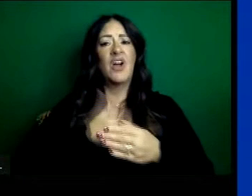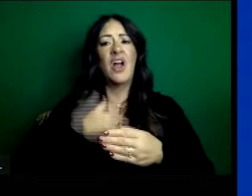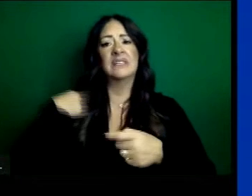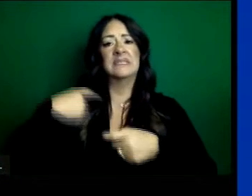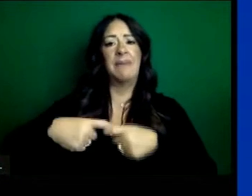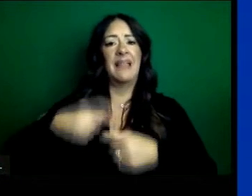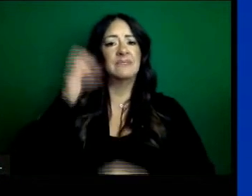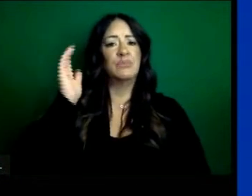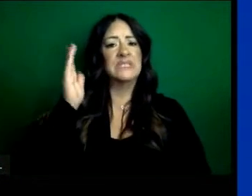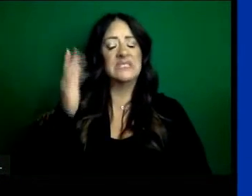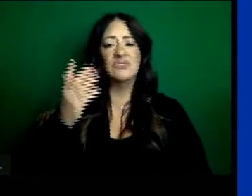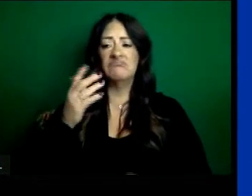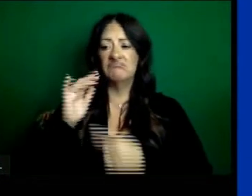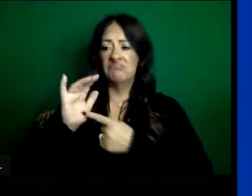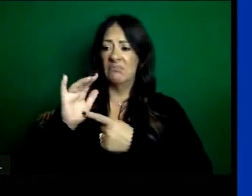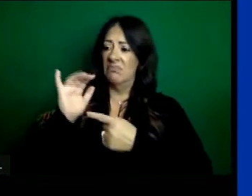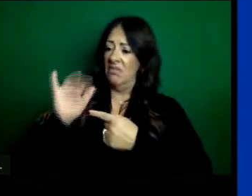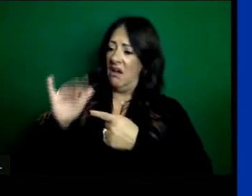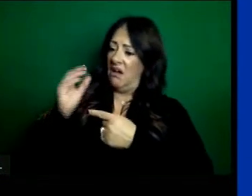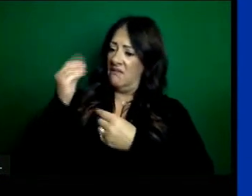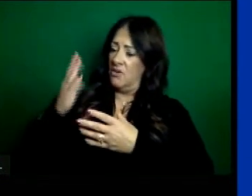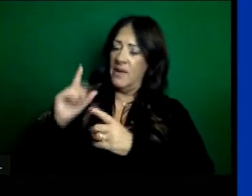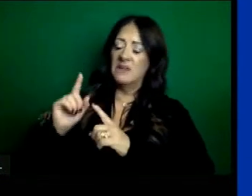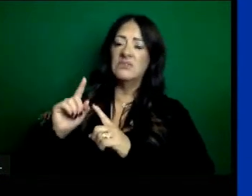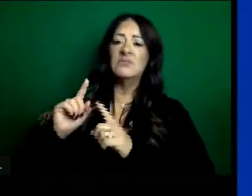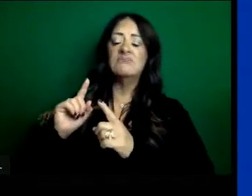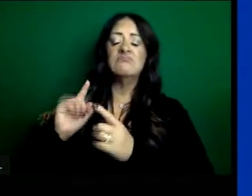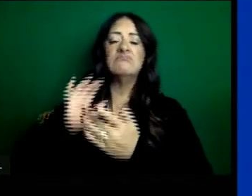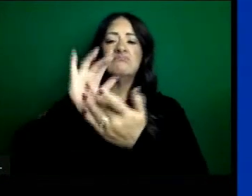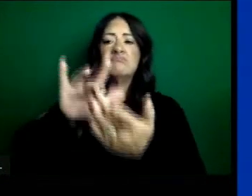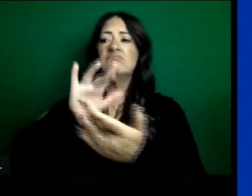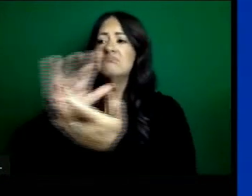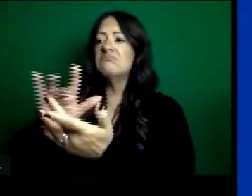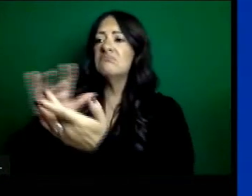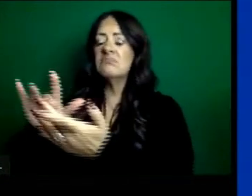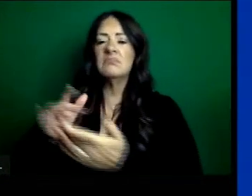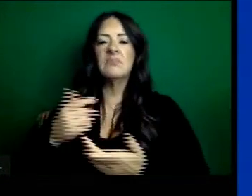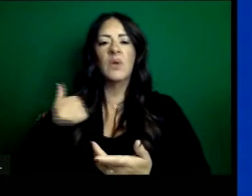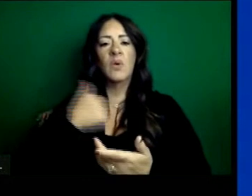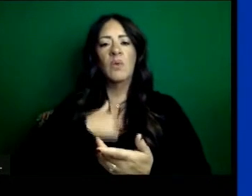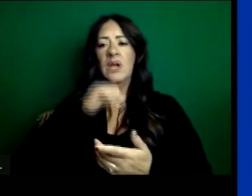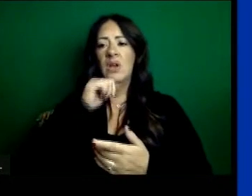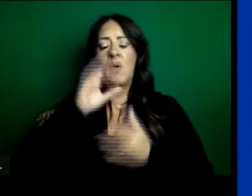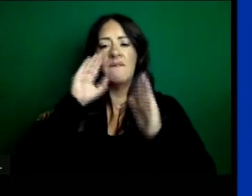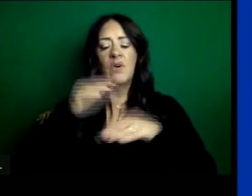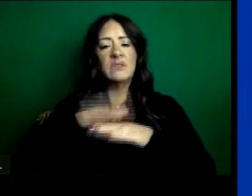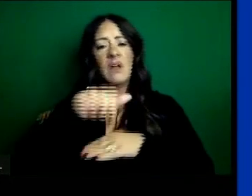STATE WHO MAYBE CAN'T TUNE INTO PRESENTATIONS OR EVEN SOME OF OUR SPANISH PRESENTATIONS.